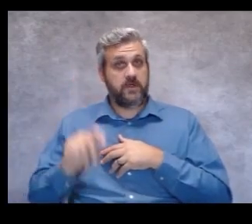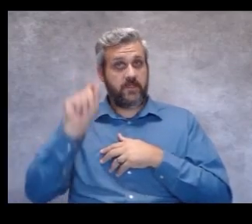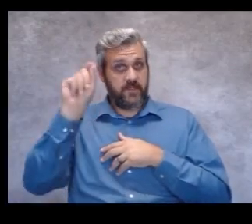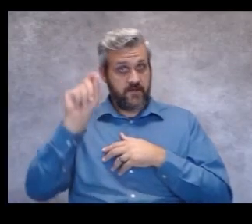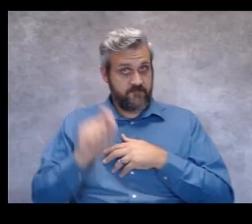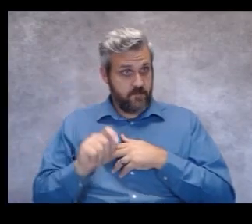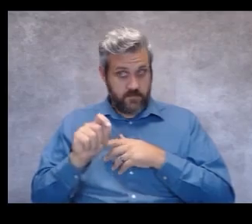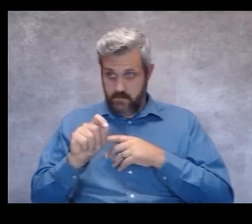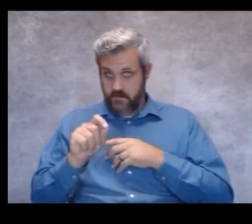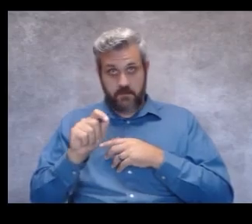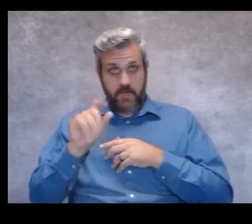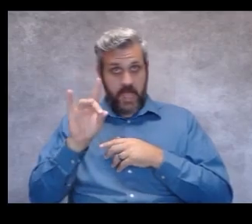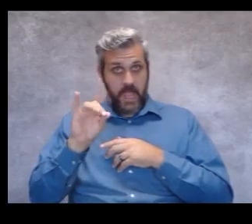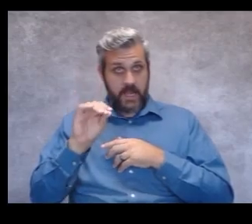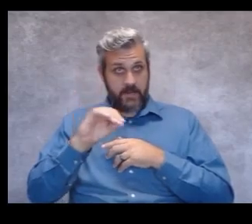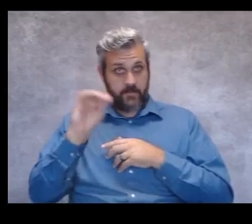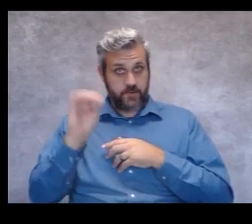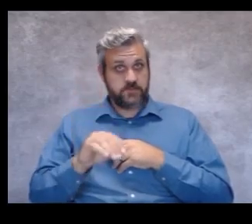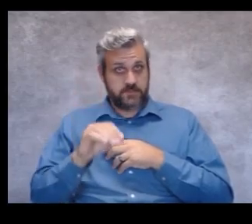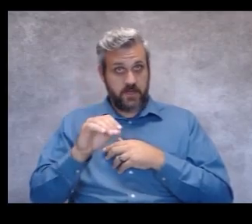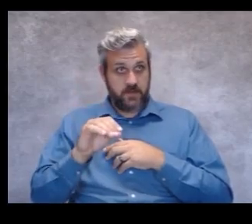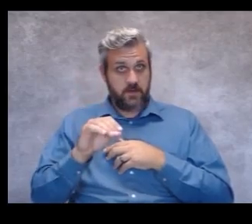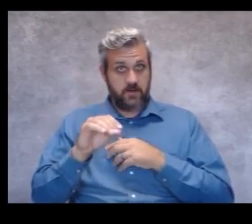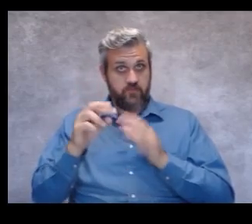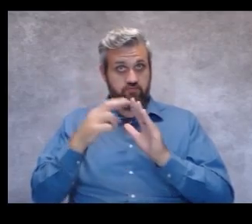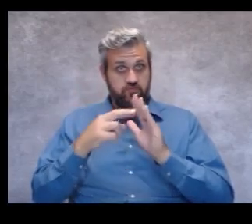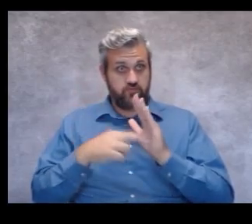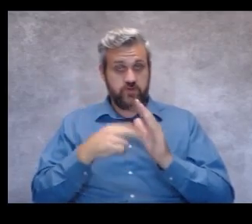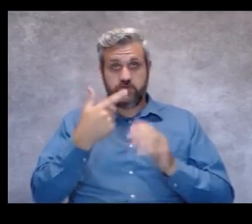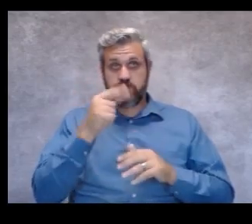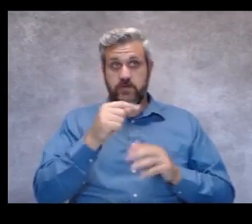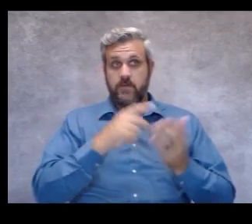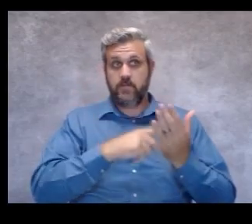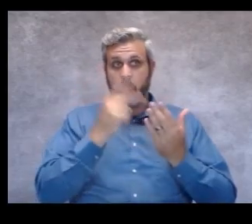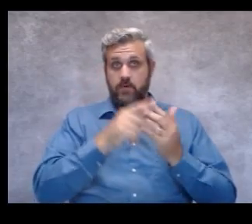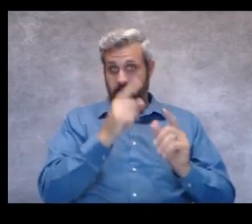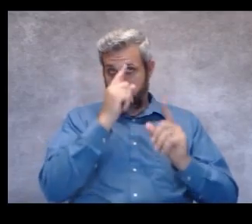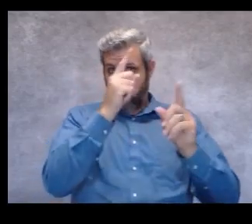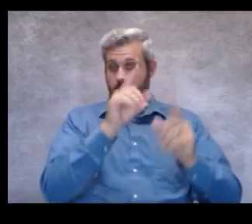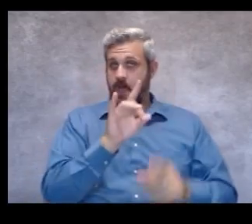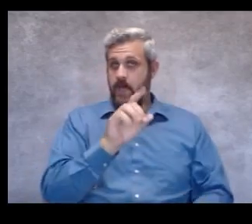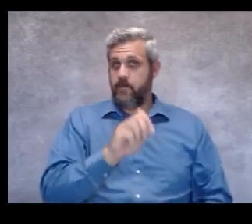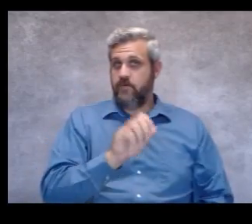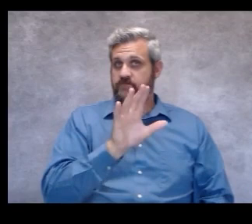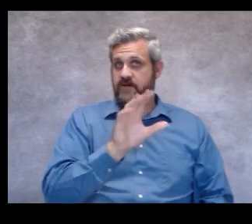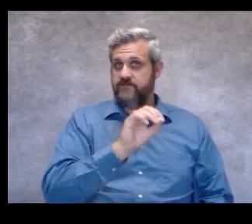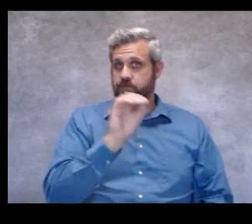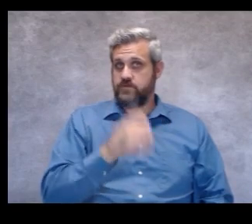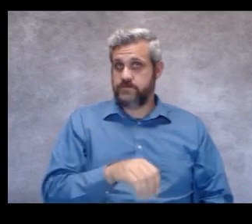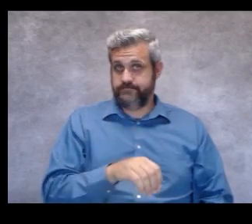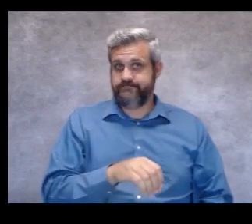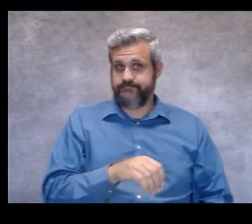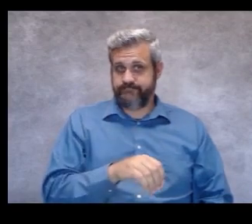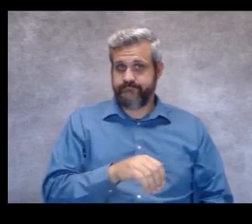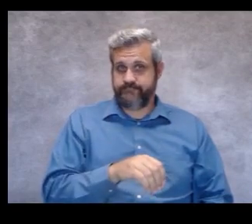Therefore, if applying the goal of 80%, the GT program would be 8.5%.